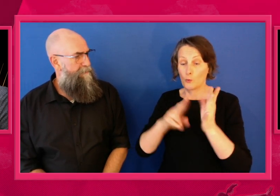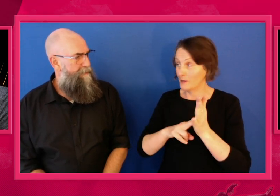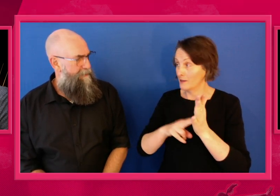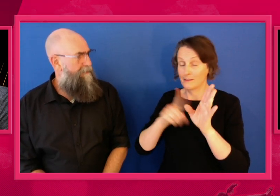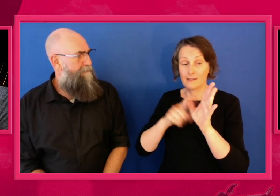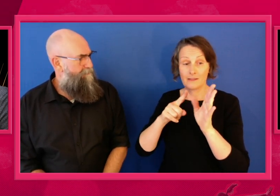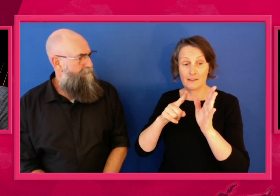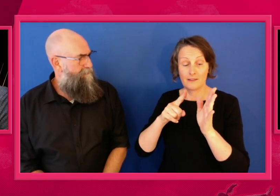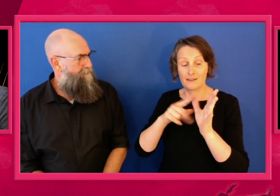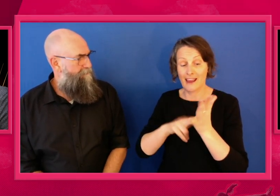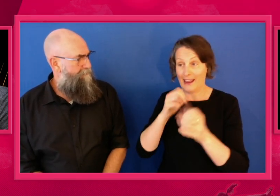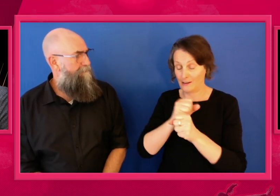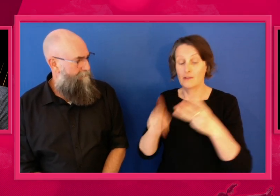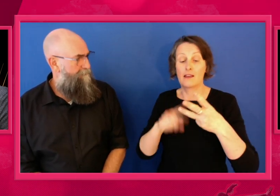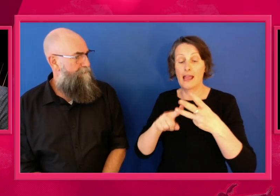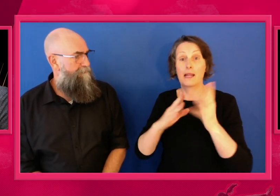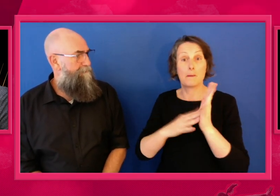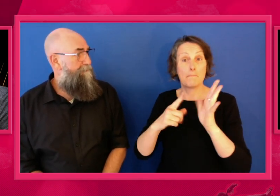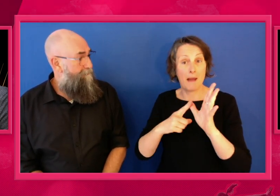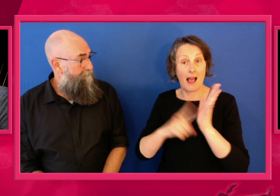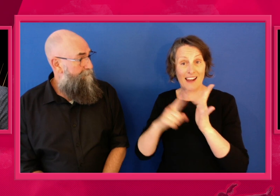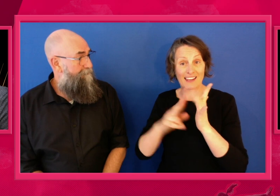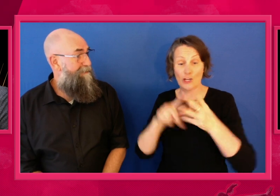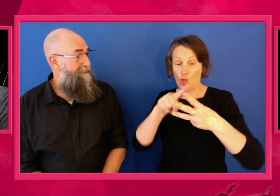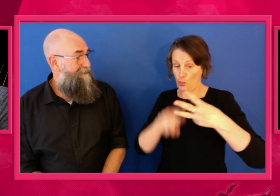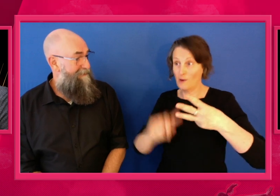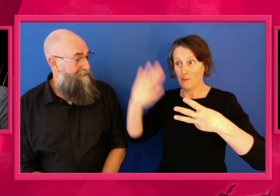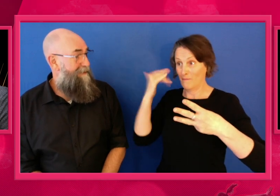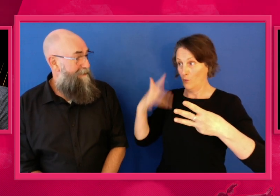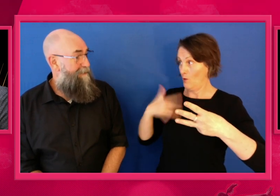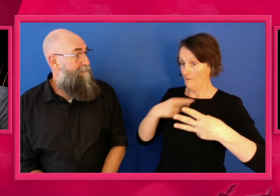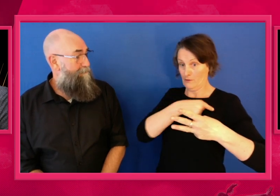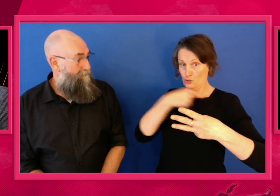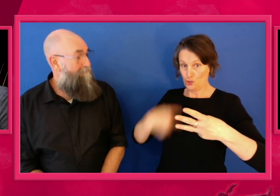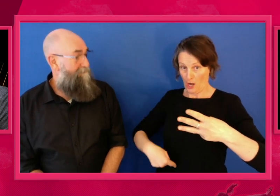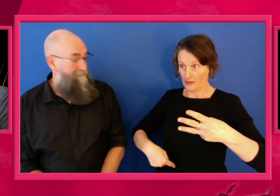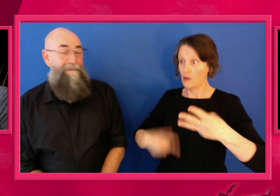Australia after Rio. So they moved from China and now representing Australia to great success.